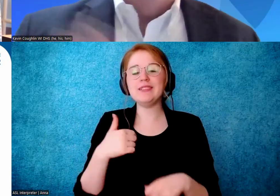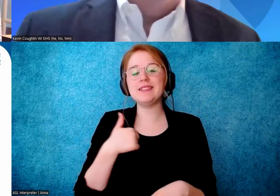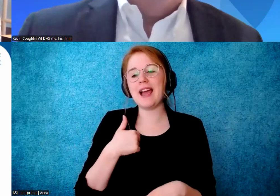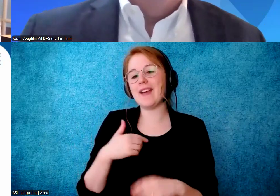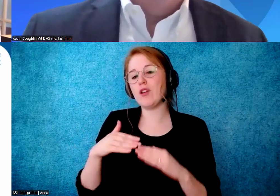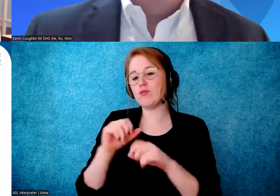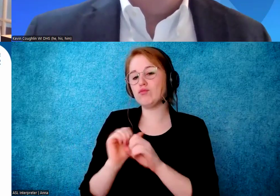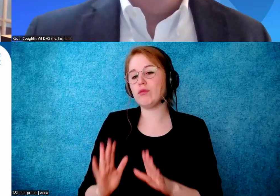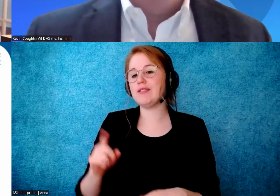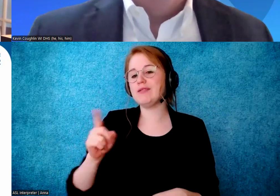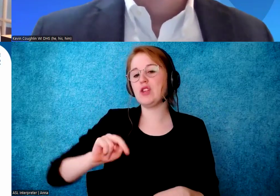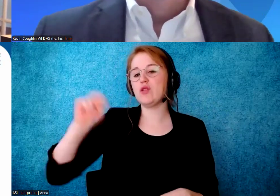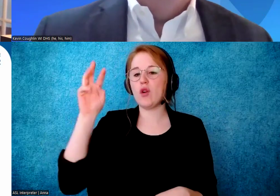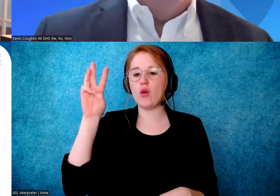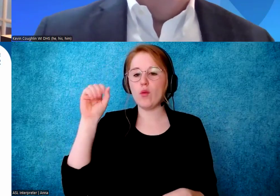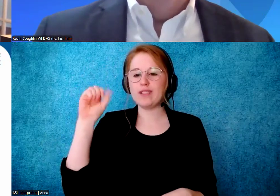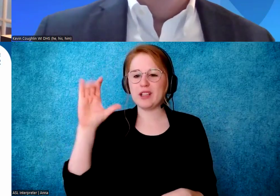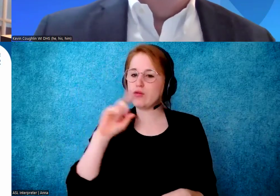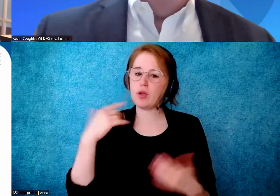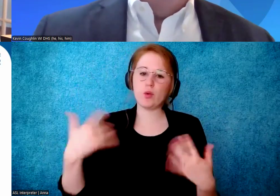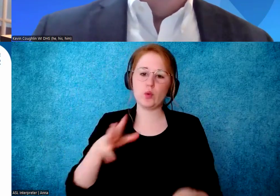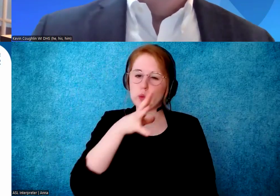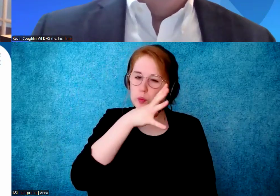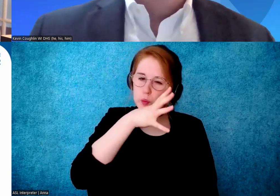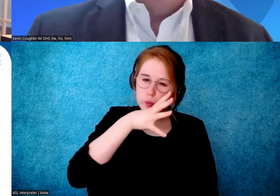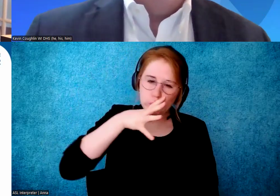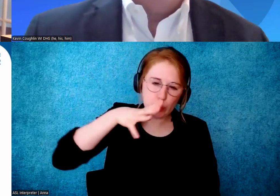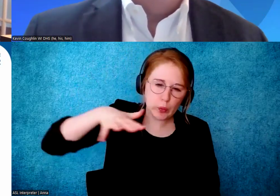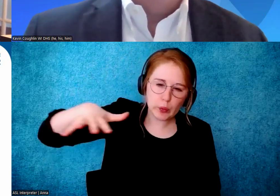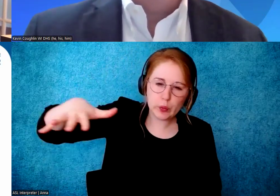and people are familiar with northern Wisconsin. It's very rural, very rustic area.